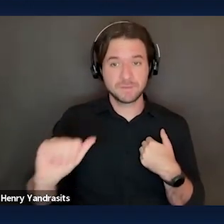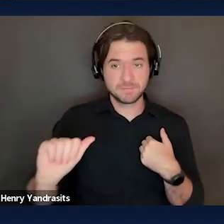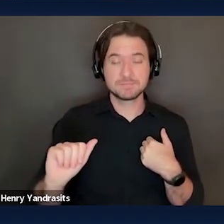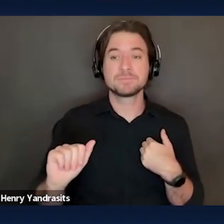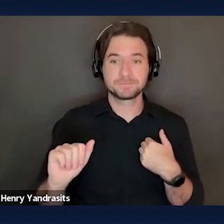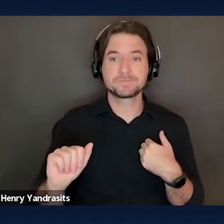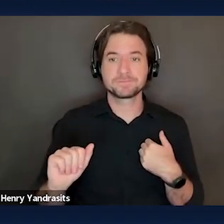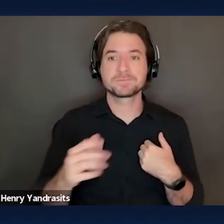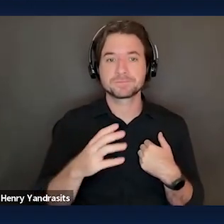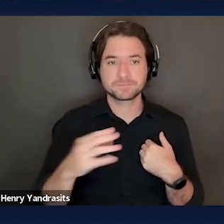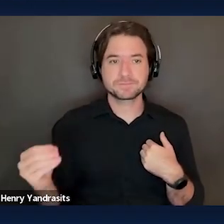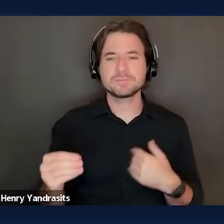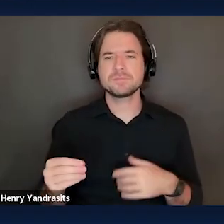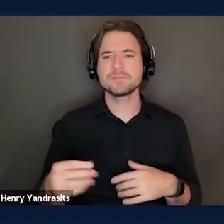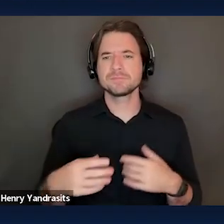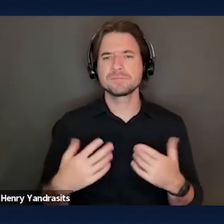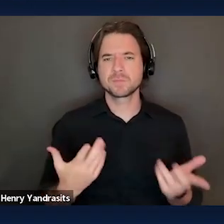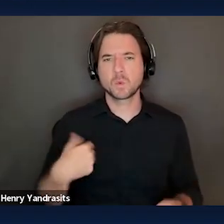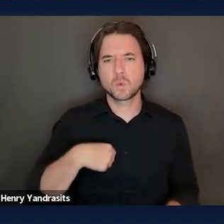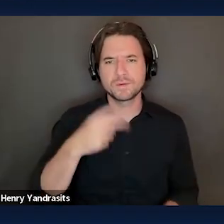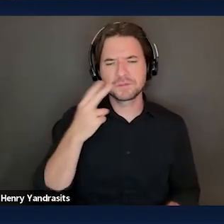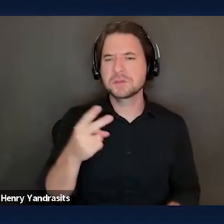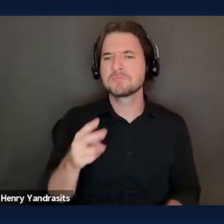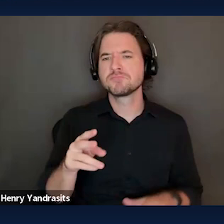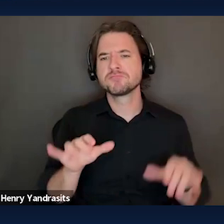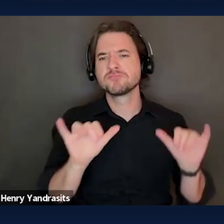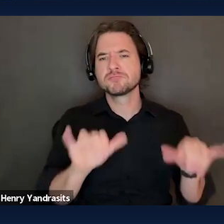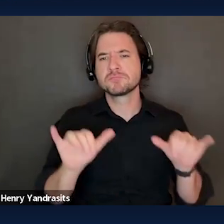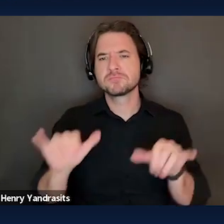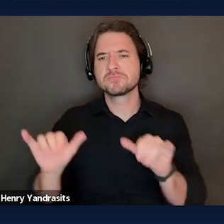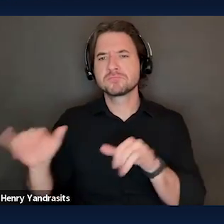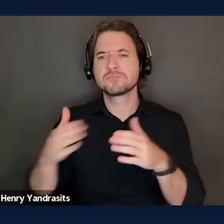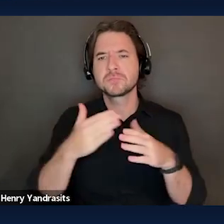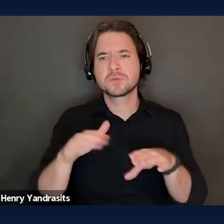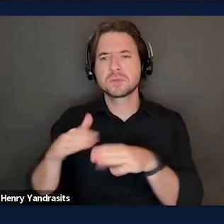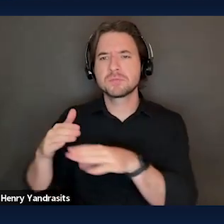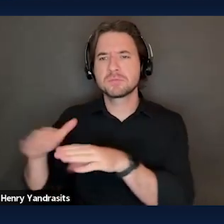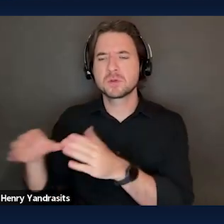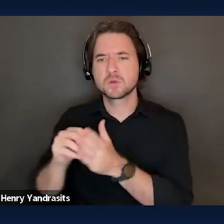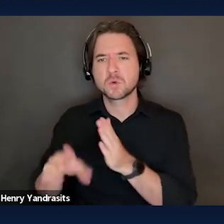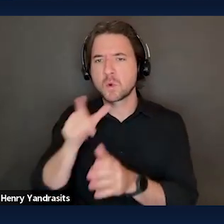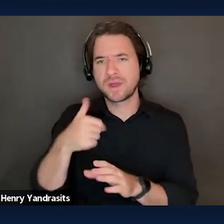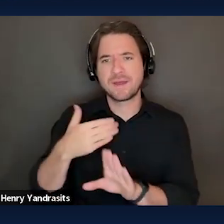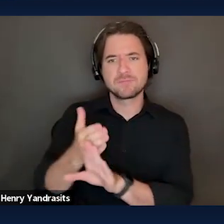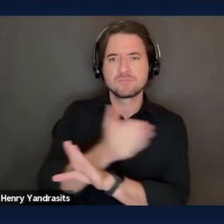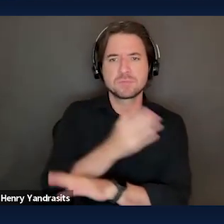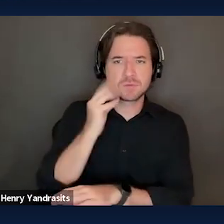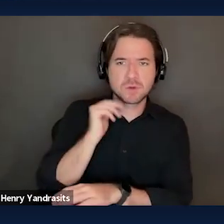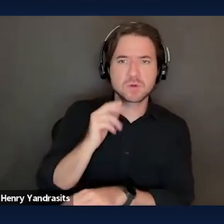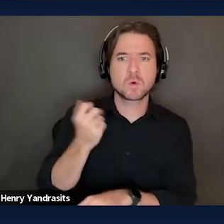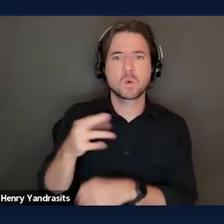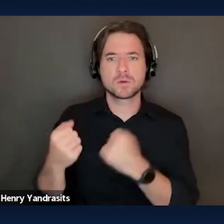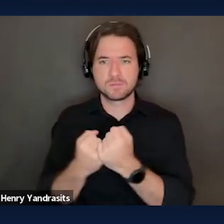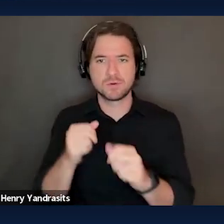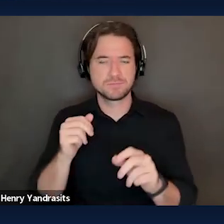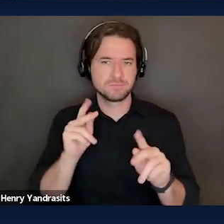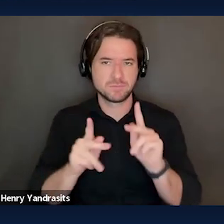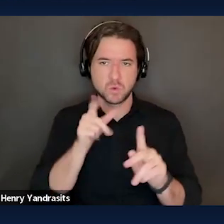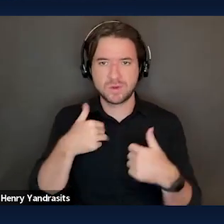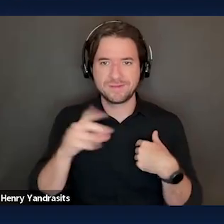And across cohorts, we've seen roughly equal, uh, split between students who have prior experience working or supporting individuals with disabilities.